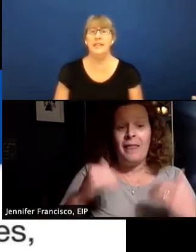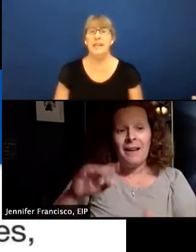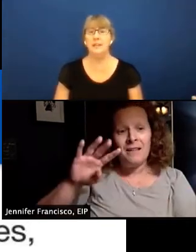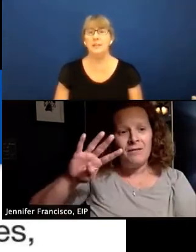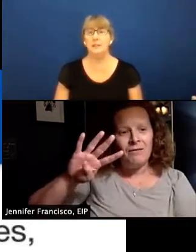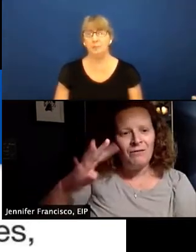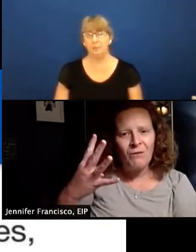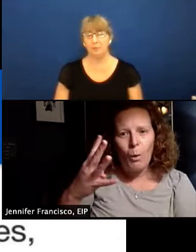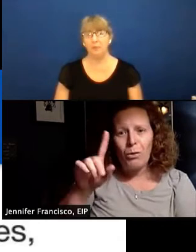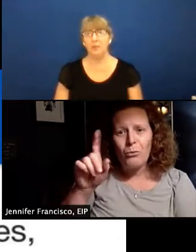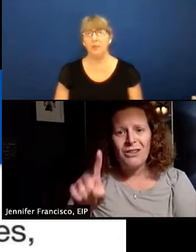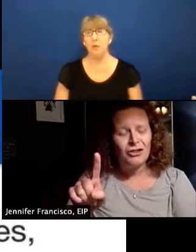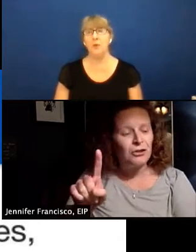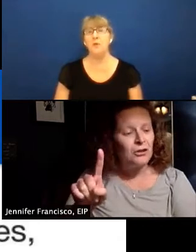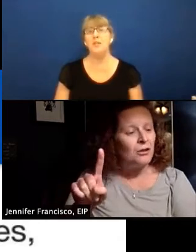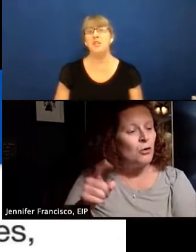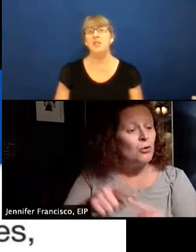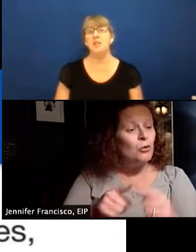Next, the fourth question.